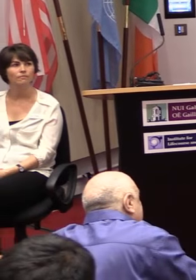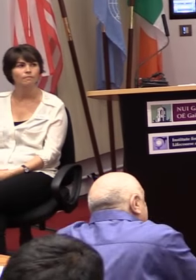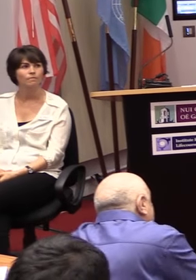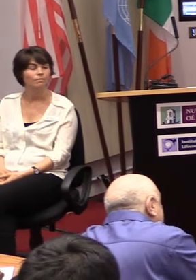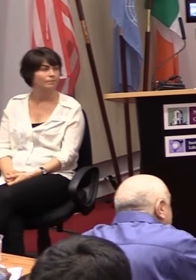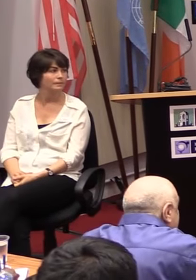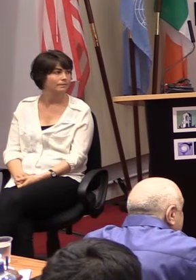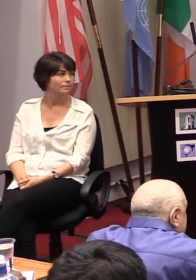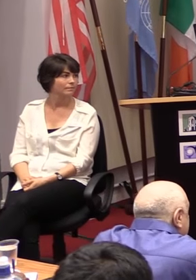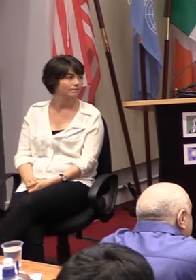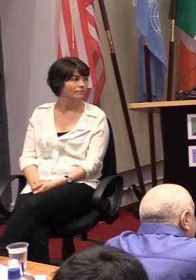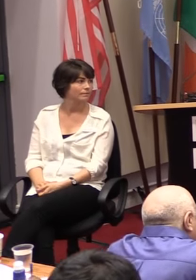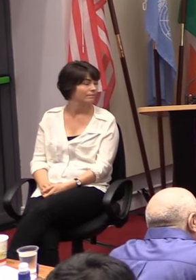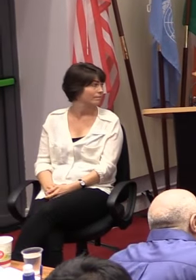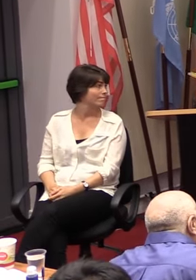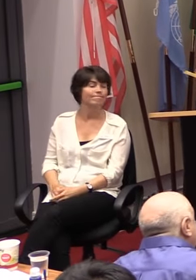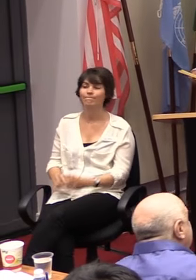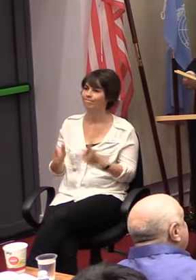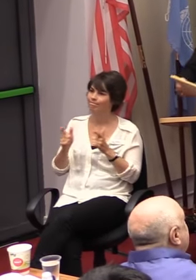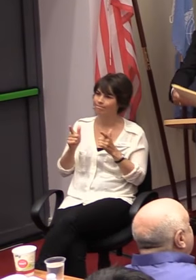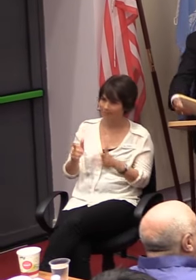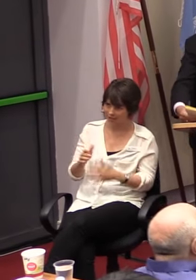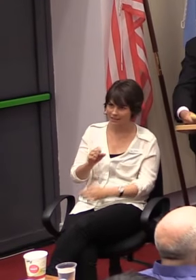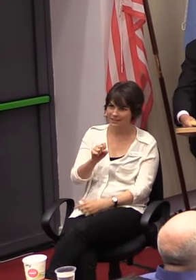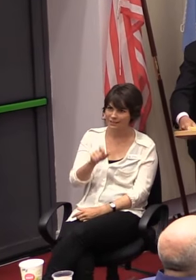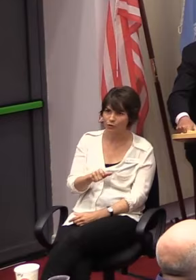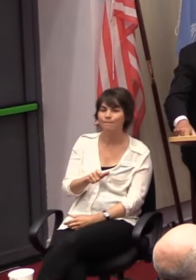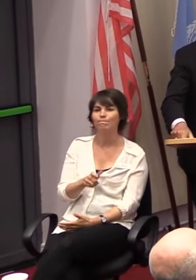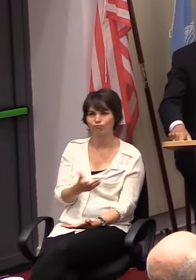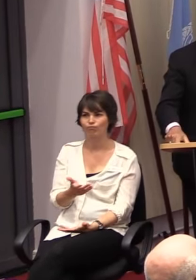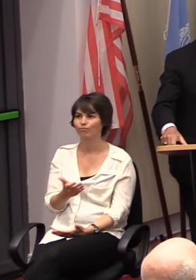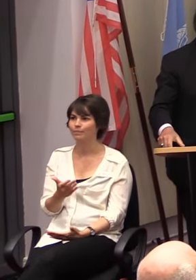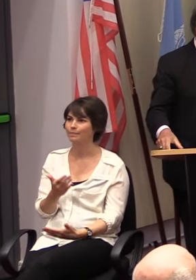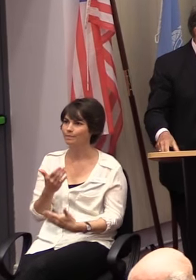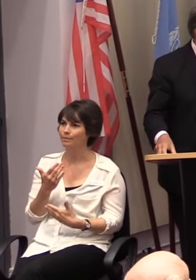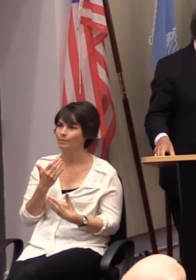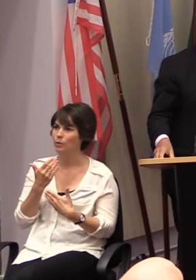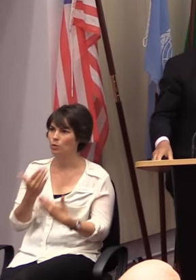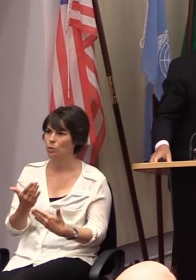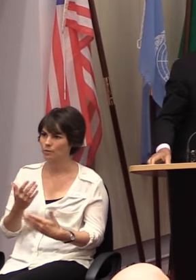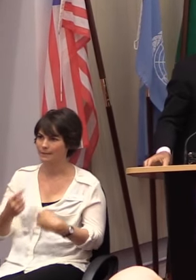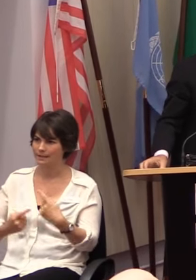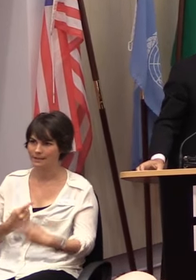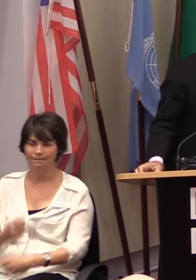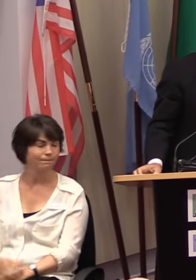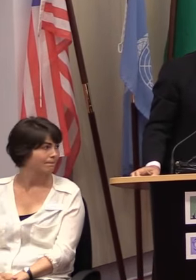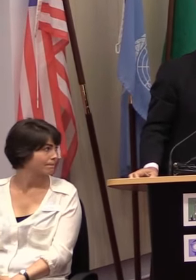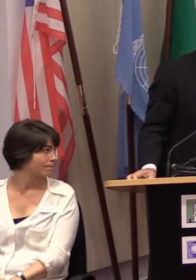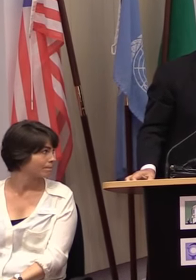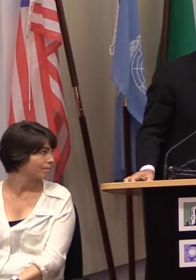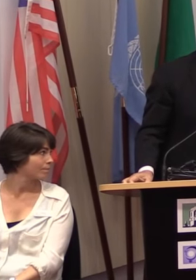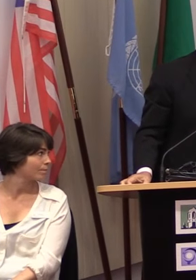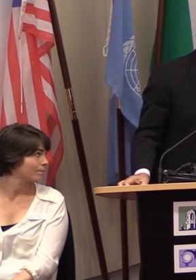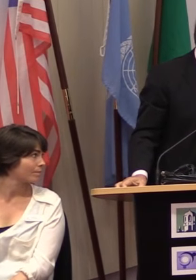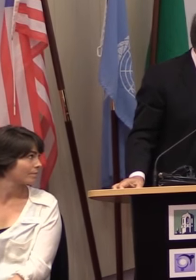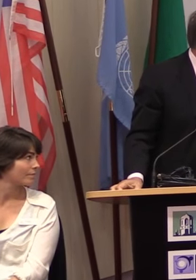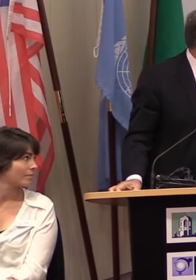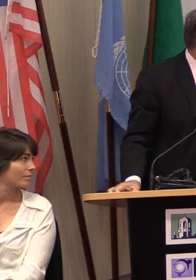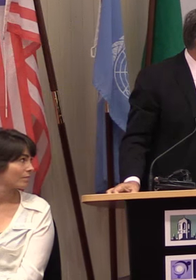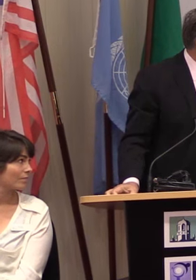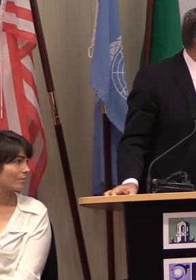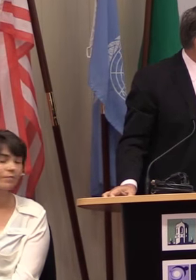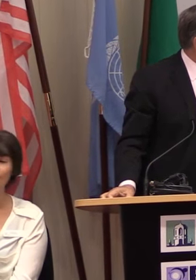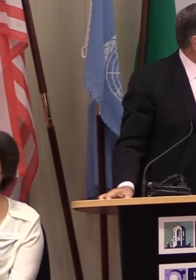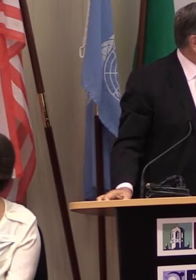Thank you very much Senator, that's a great little flash, great looking back all